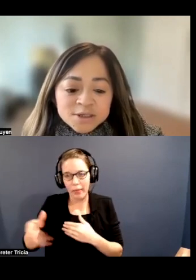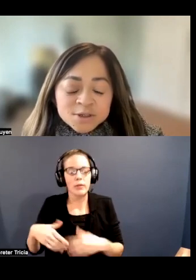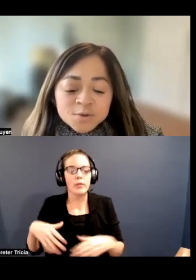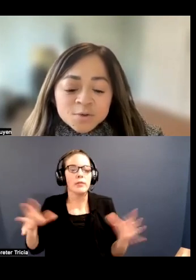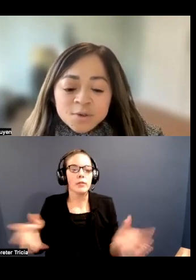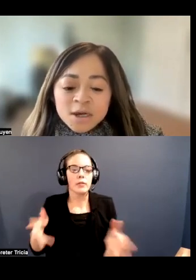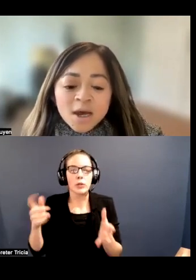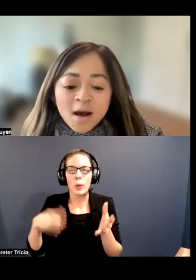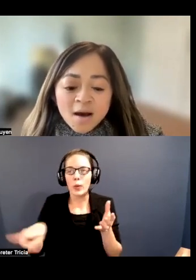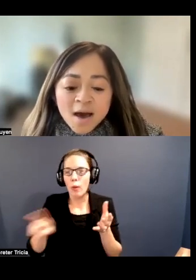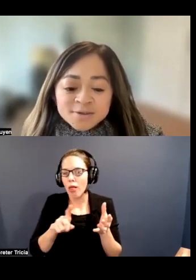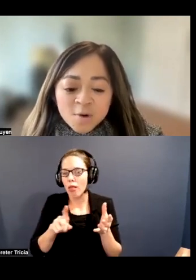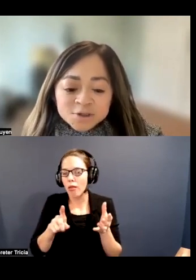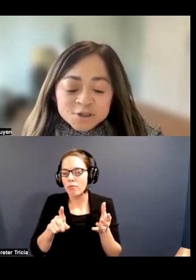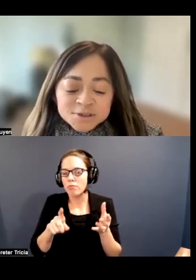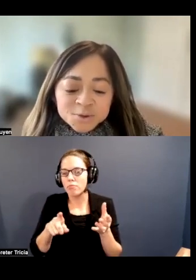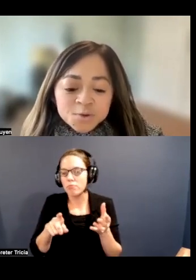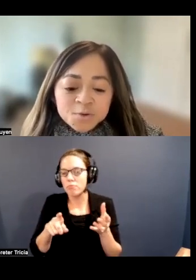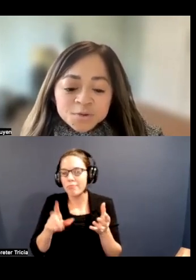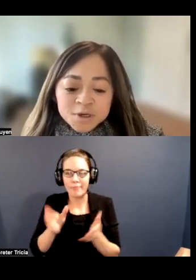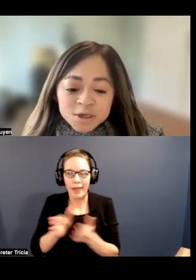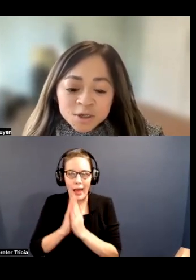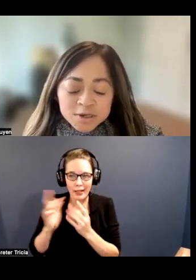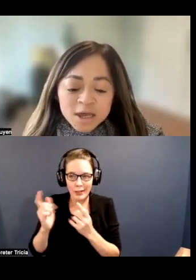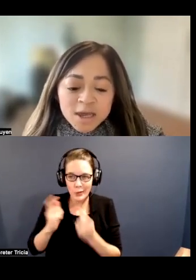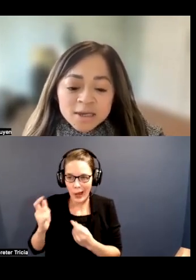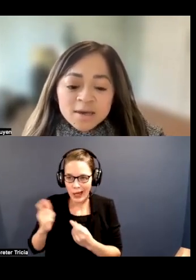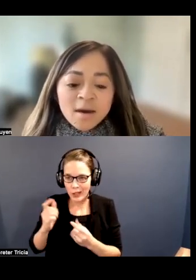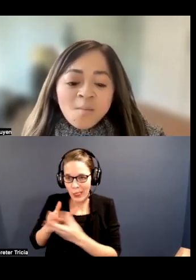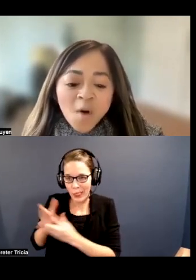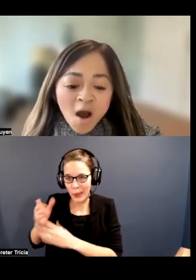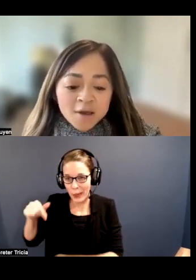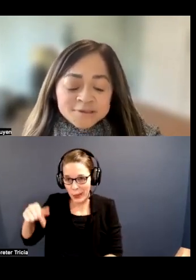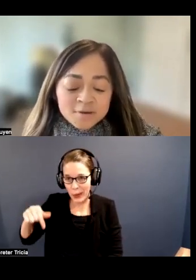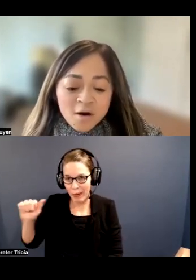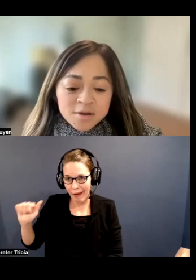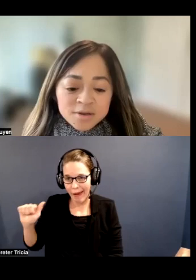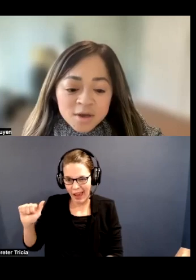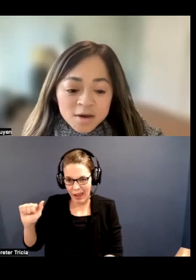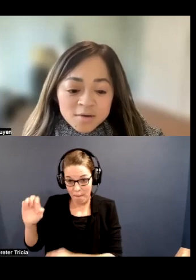to ask questions through the Q&A box.